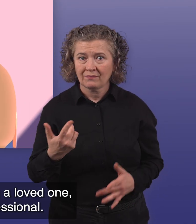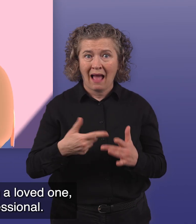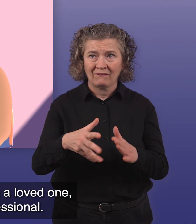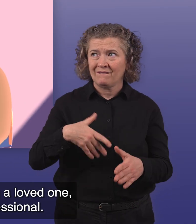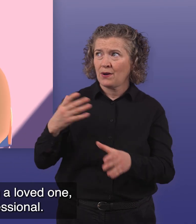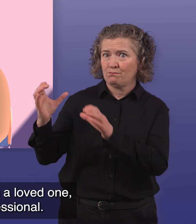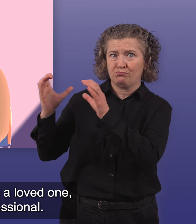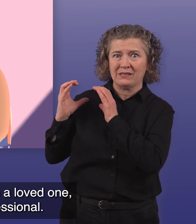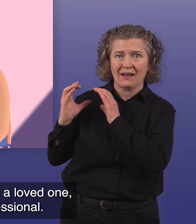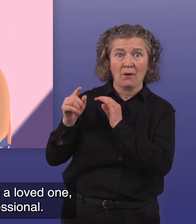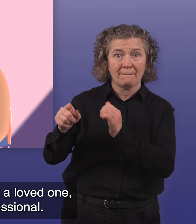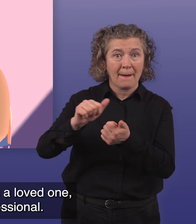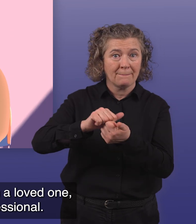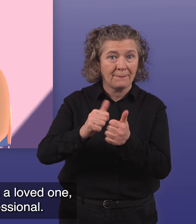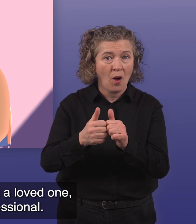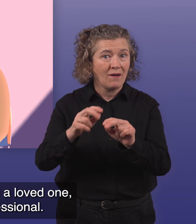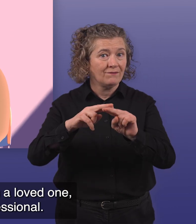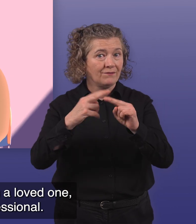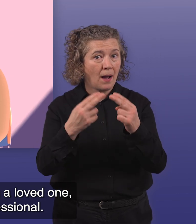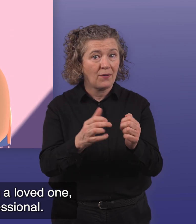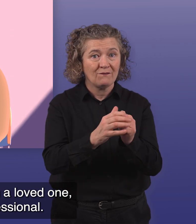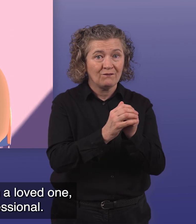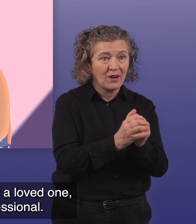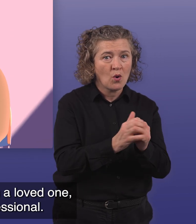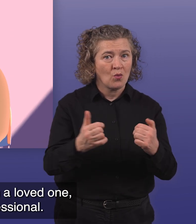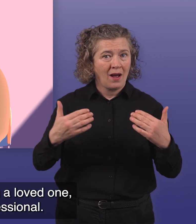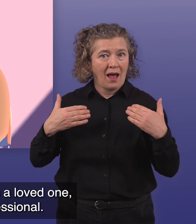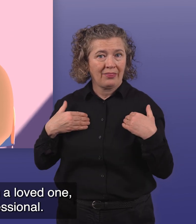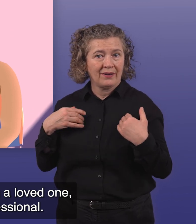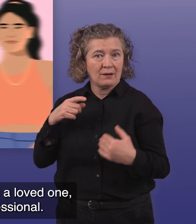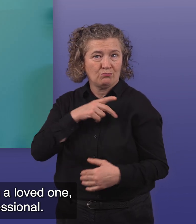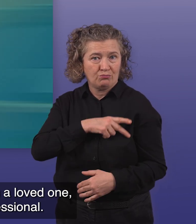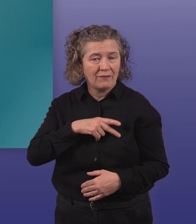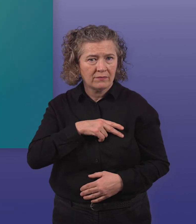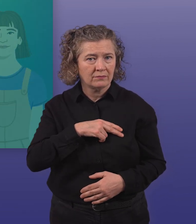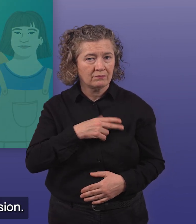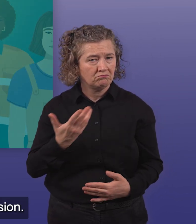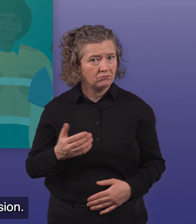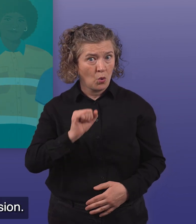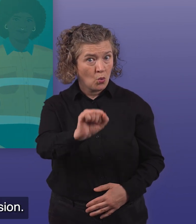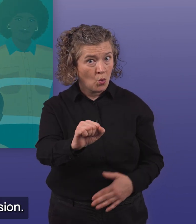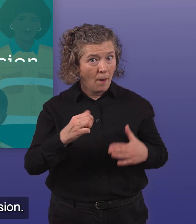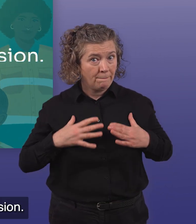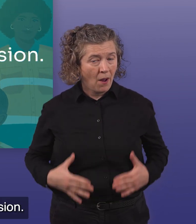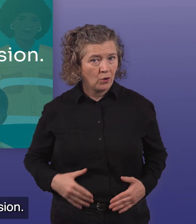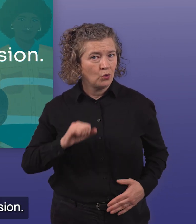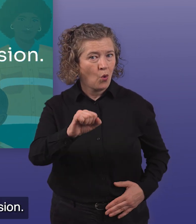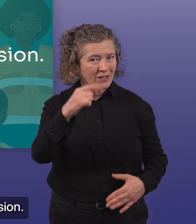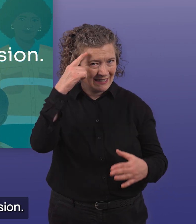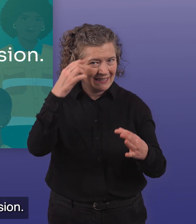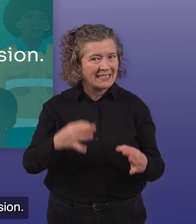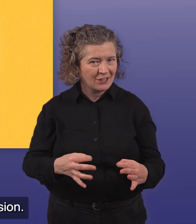Even if there is pressure from a loved one, a friend or a health professional. Your body. Your decision.